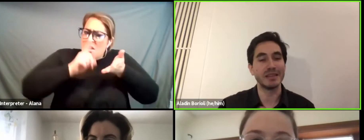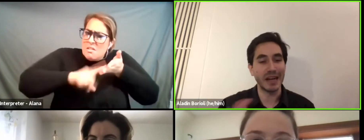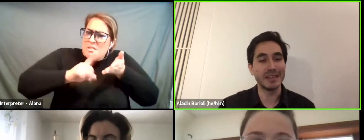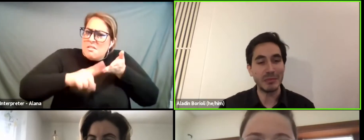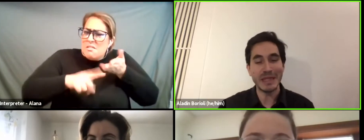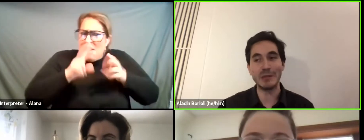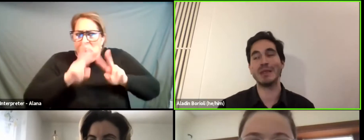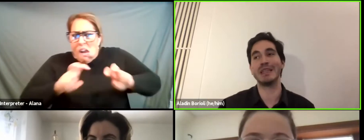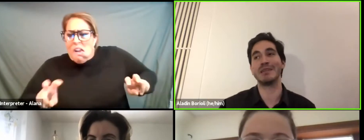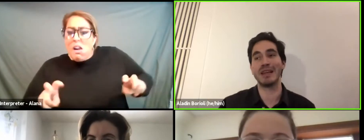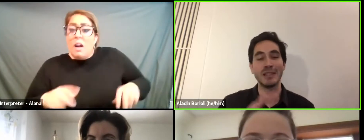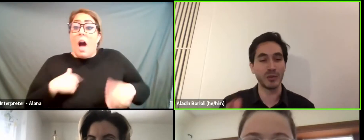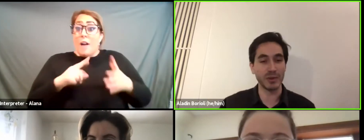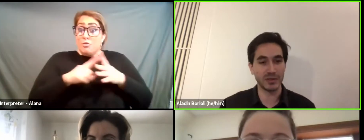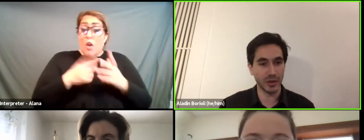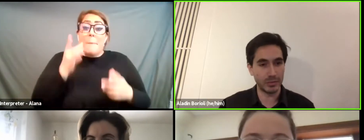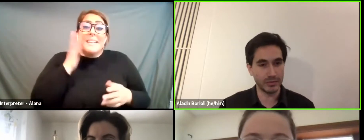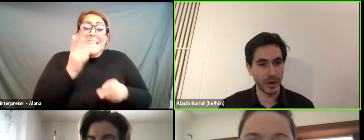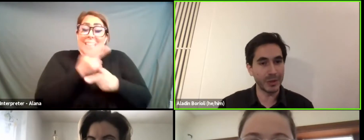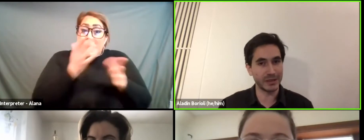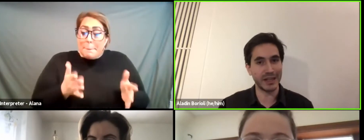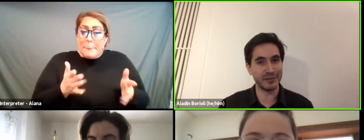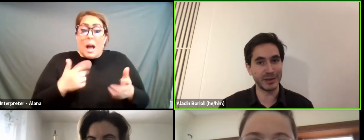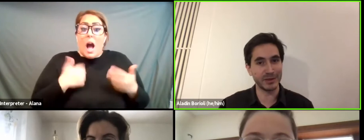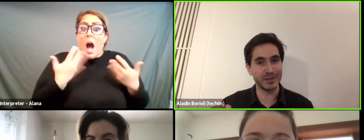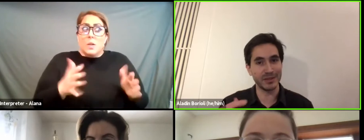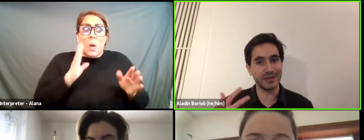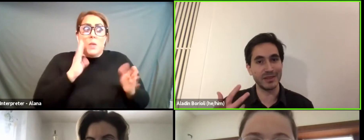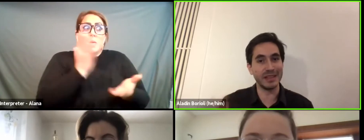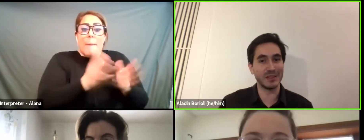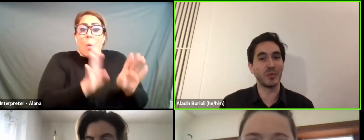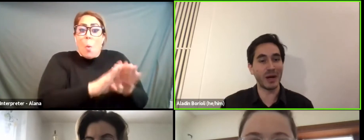starting beekeeping, I was like I don't want to stop opening the hive because it is why I'm